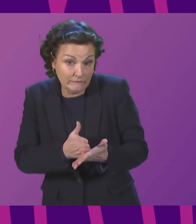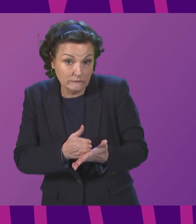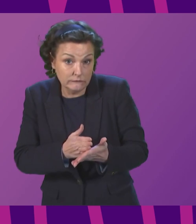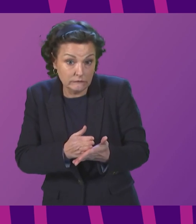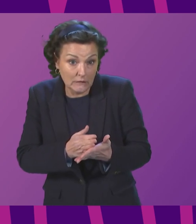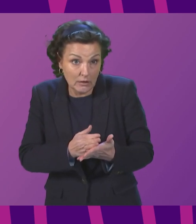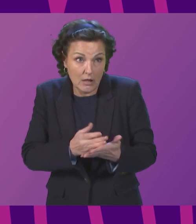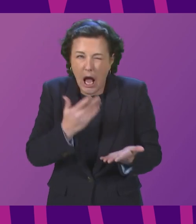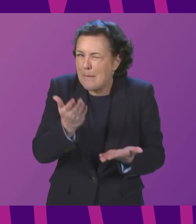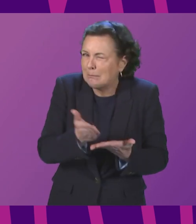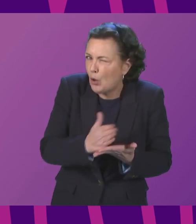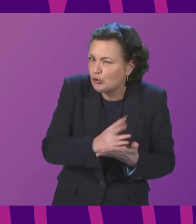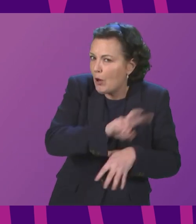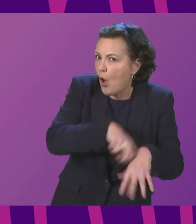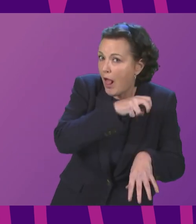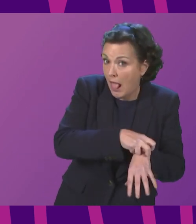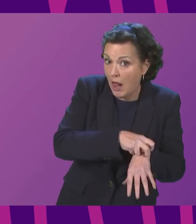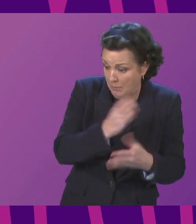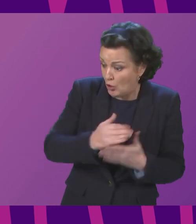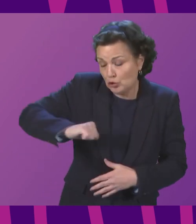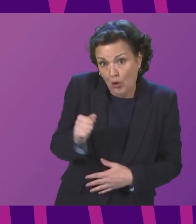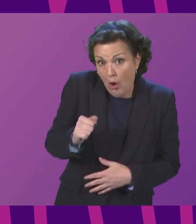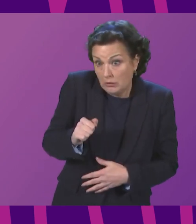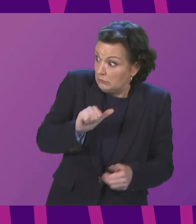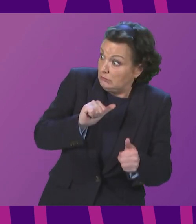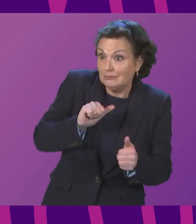Wales; I cannot recall whether that is the case for Northern Ireland. Does that say that